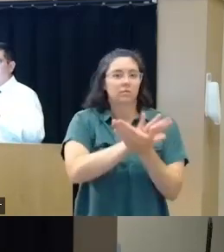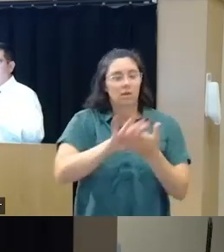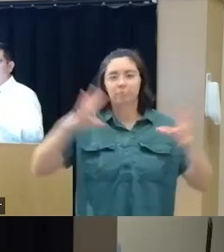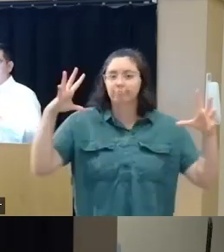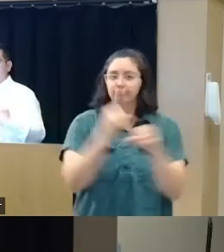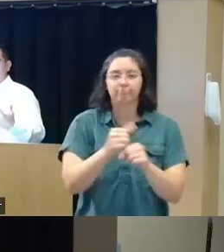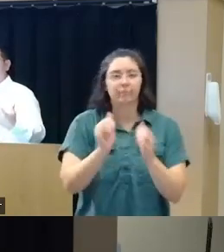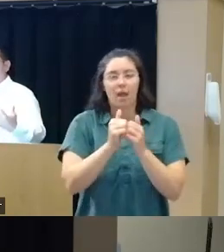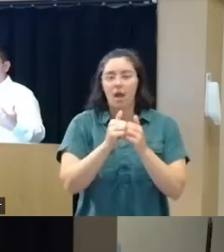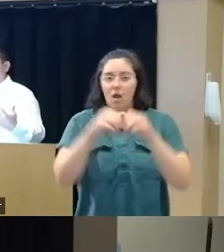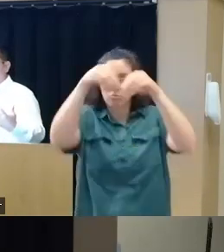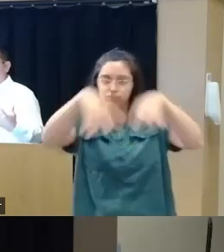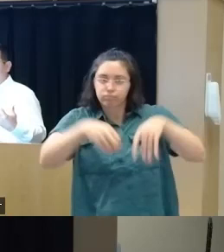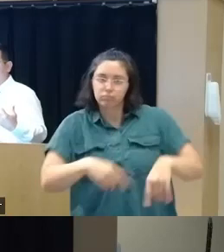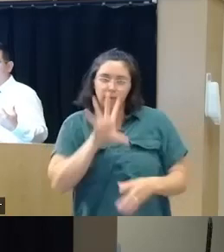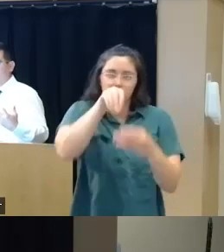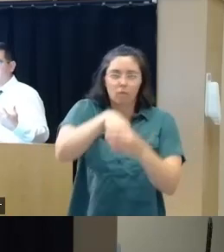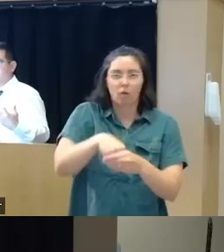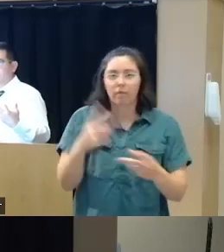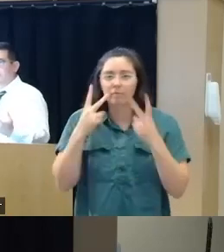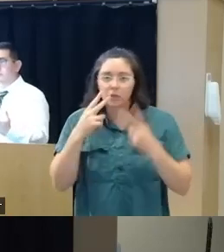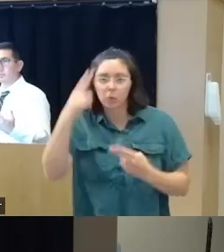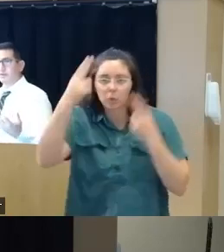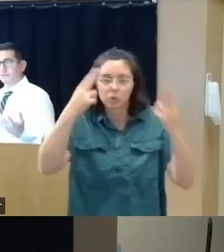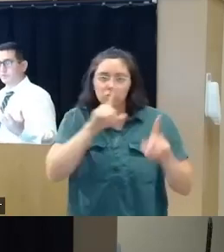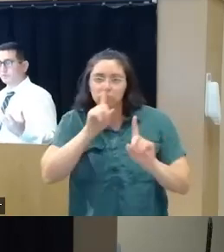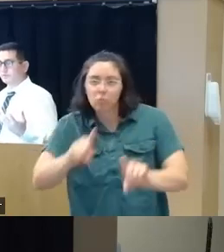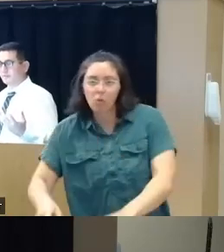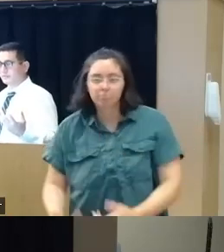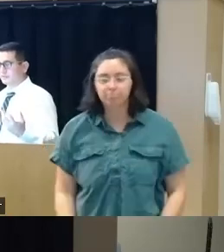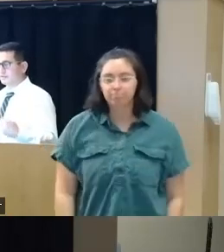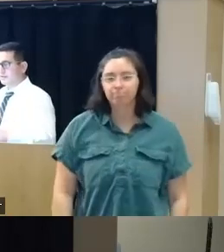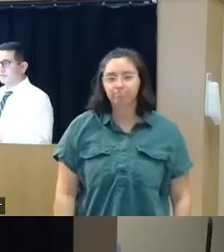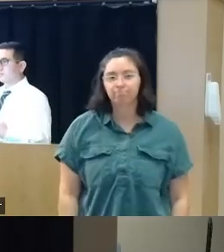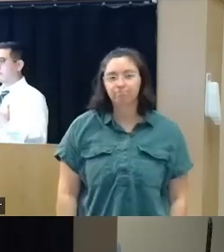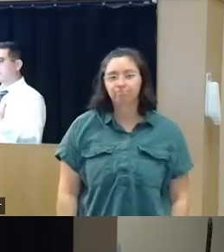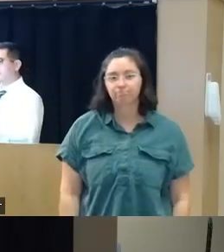of what things to think about when somebody's reporting visual hallucinations and so whether